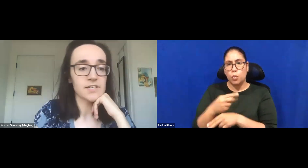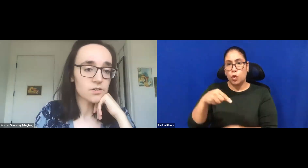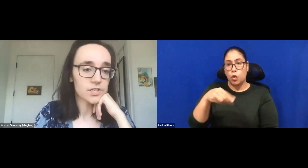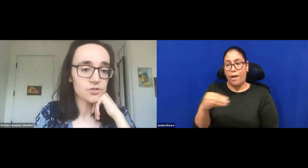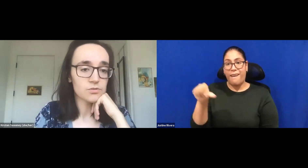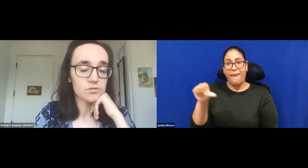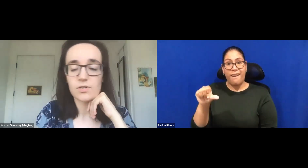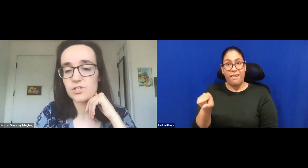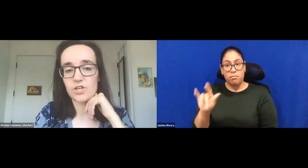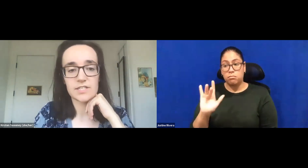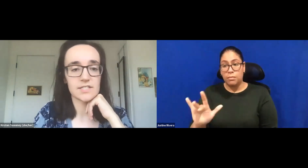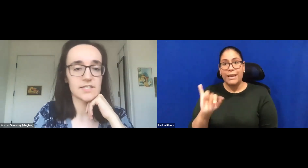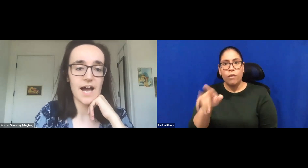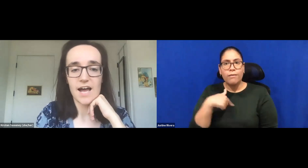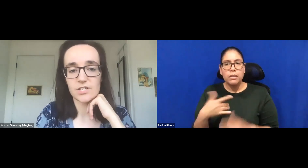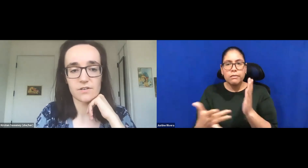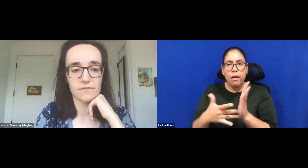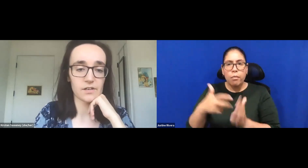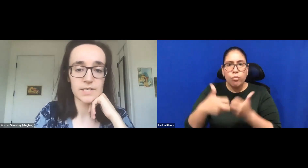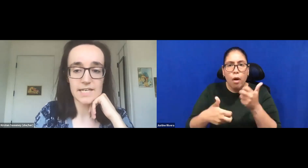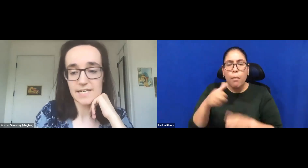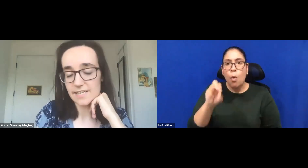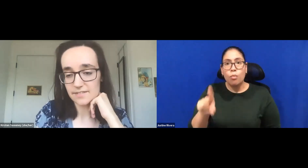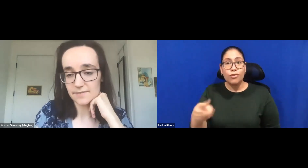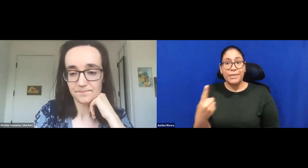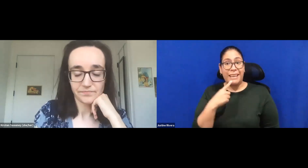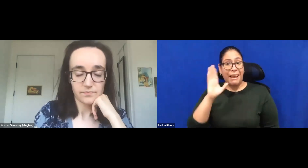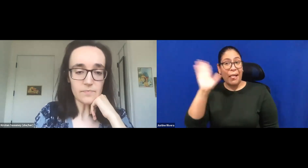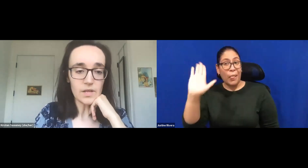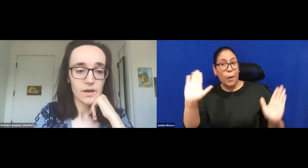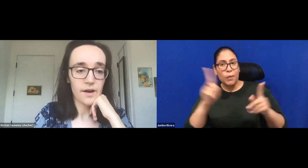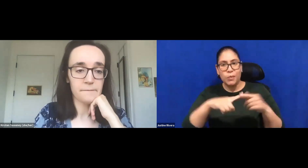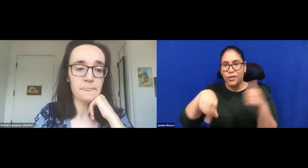technical issues or to just say hi to your fellow attendees. Um,